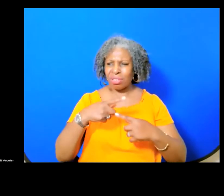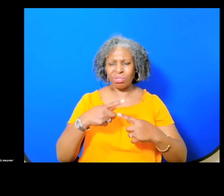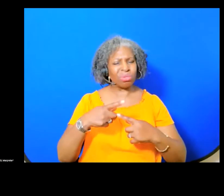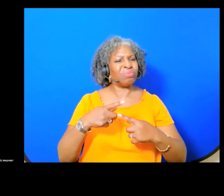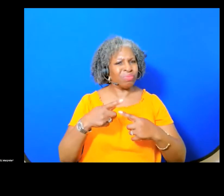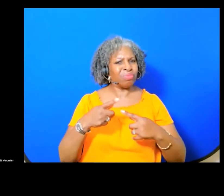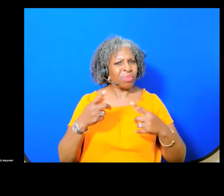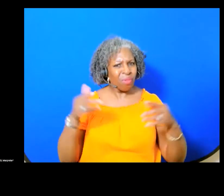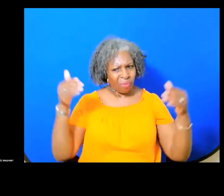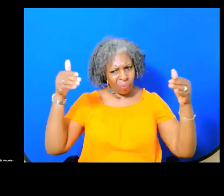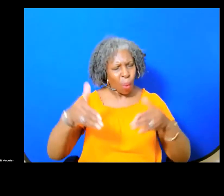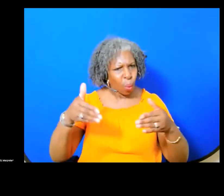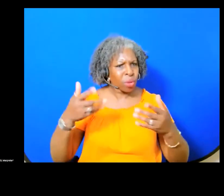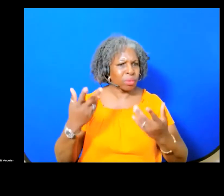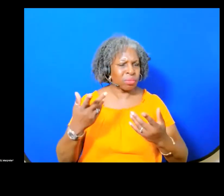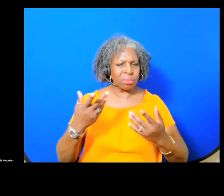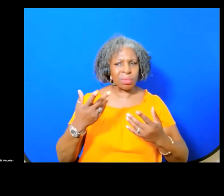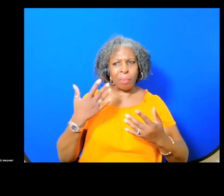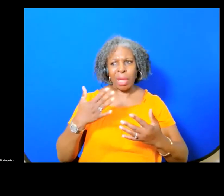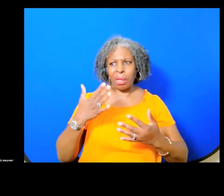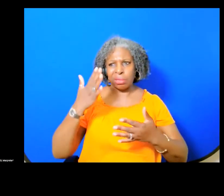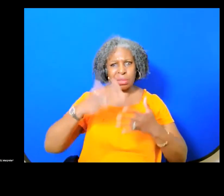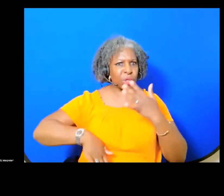as we experience days of extreme weather conditions worldwide.